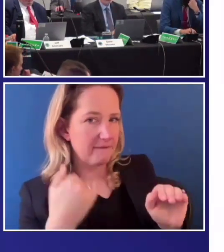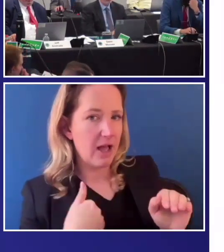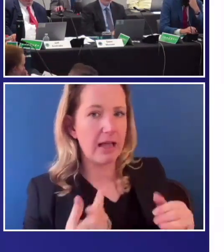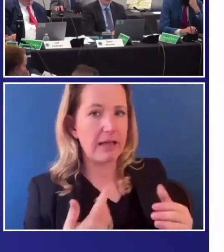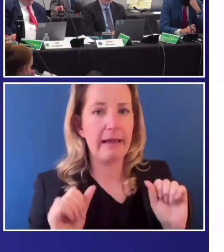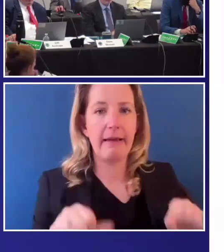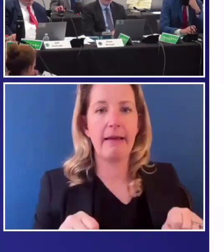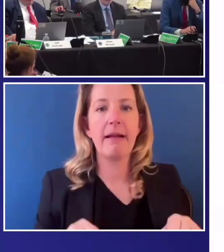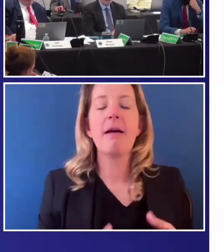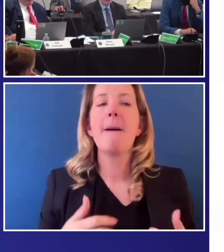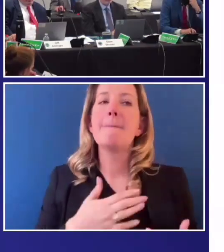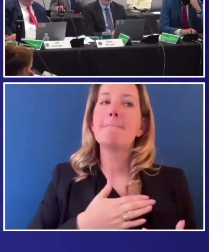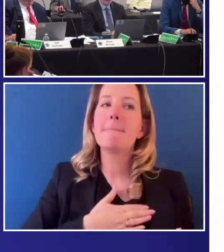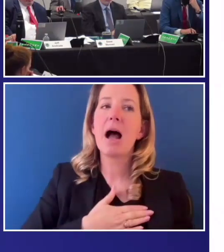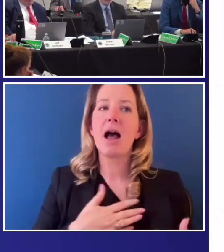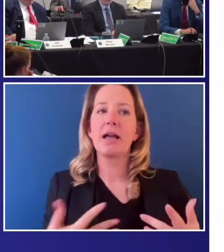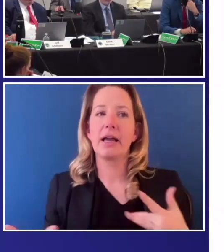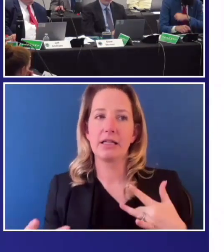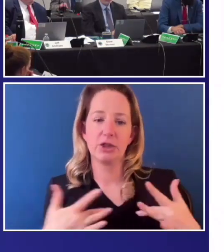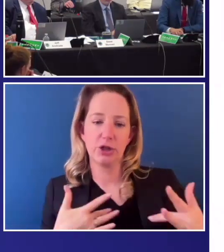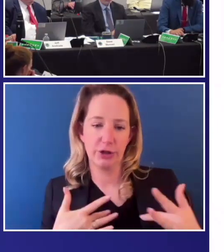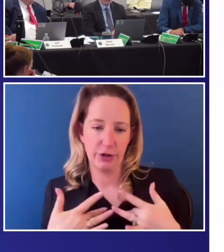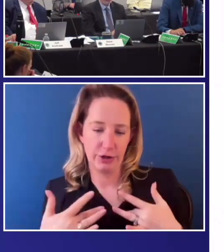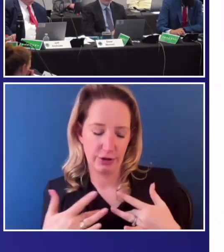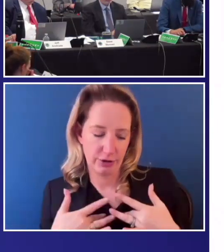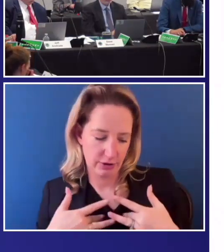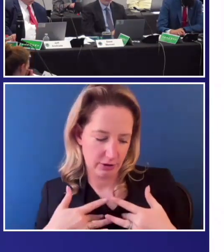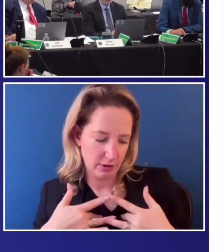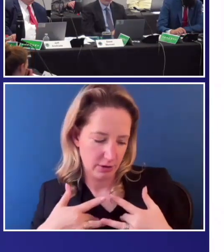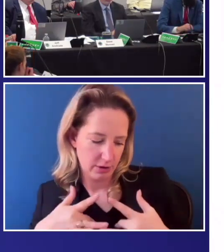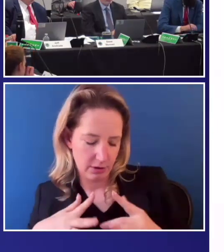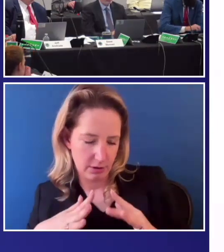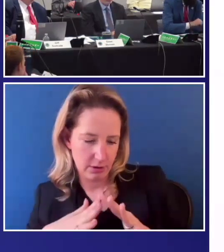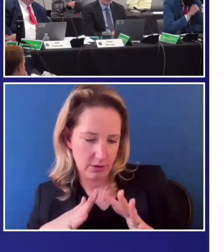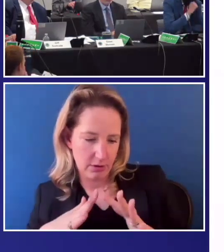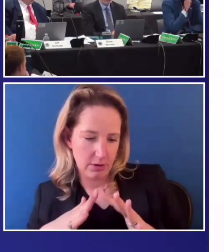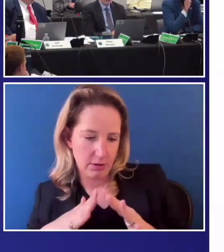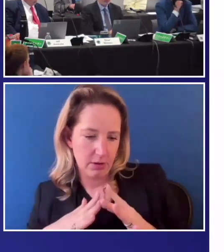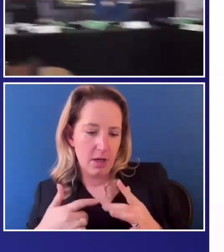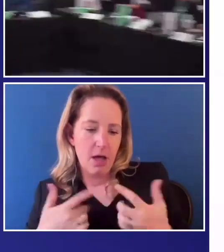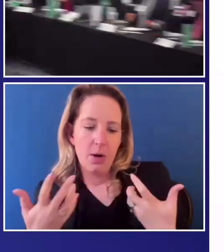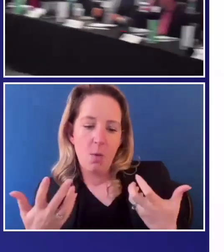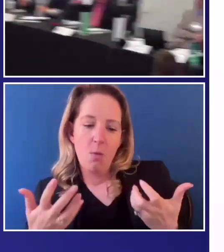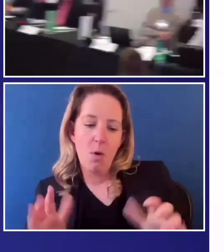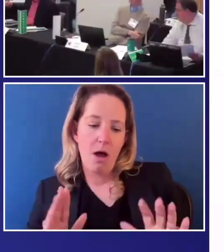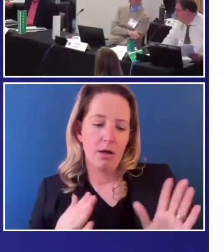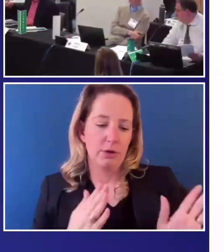so my concern is, is not, is not skewing an earnings measure lower.